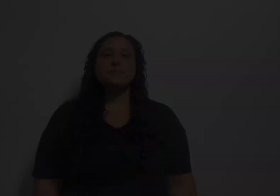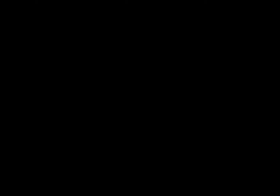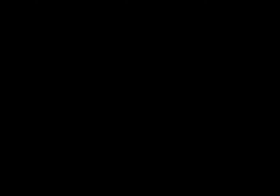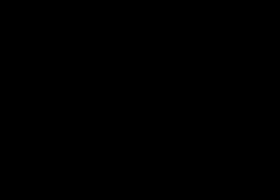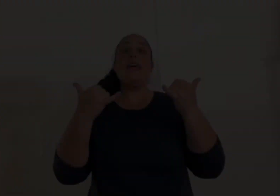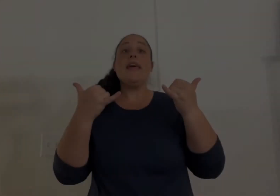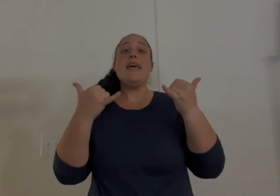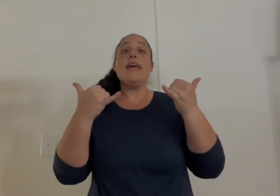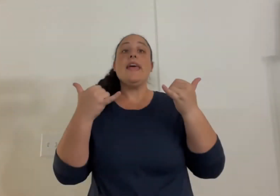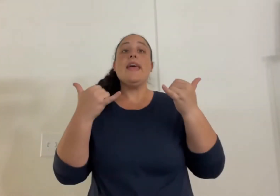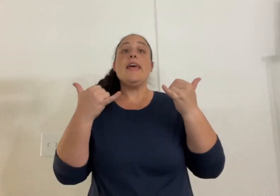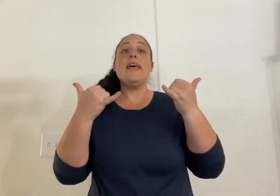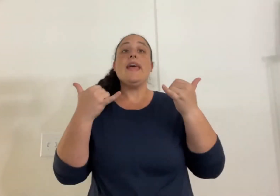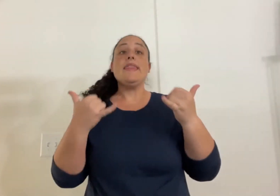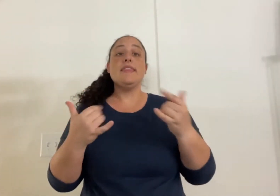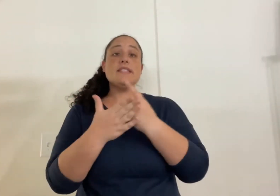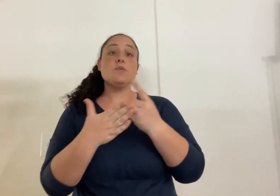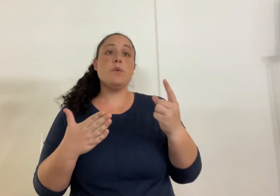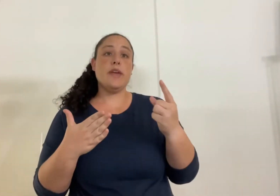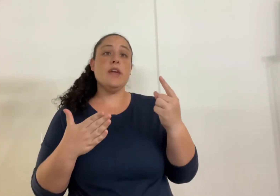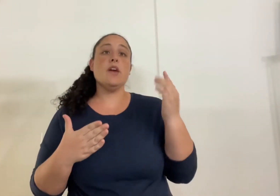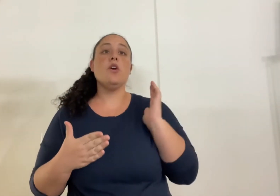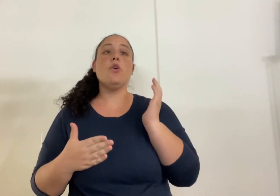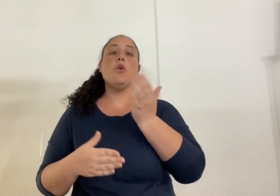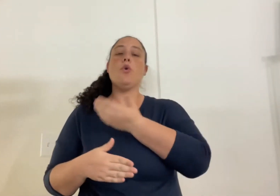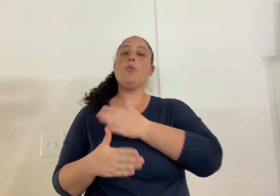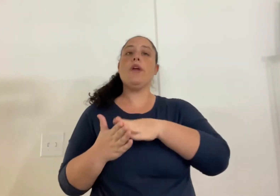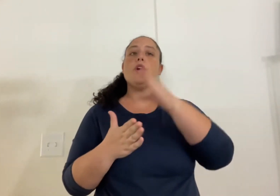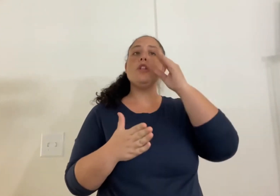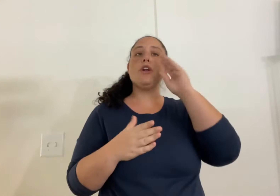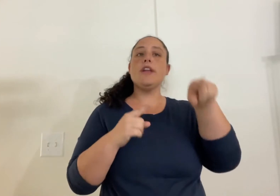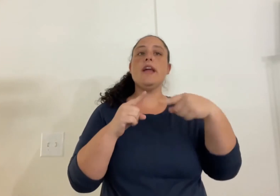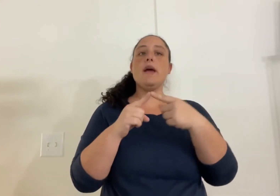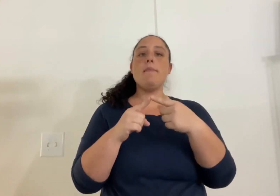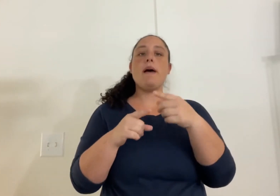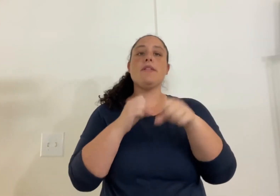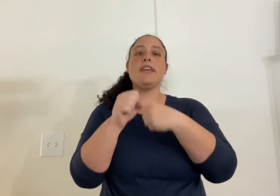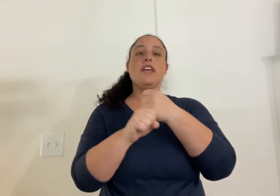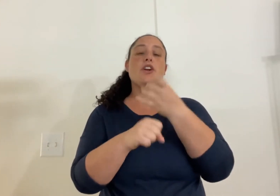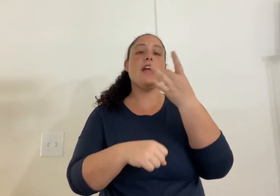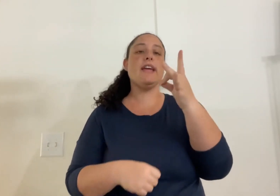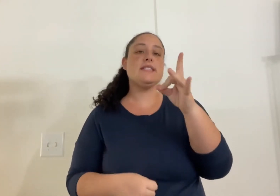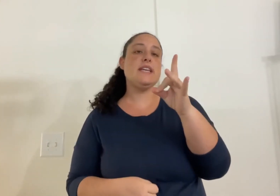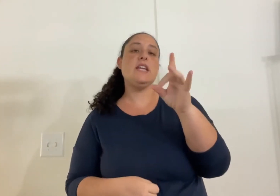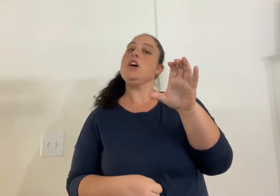This week we are learning about the year 1800's.